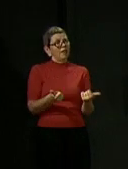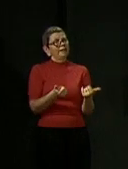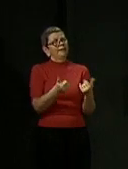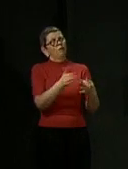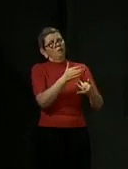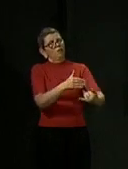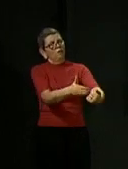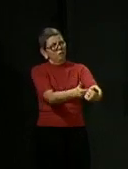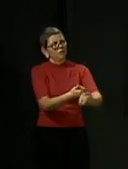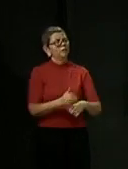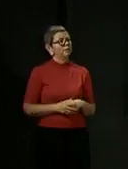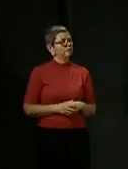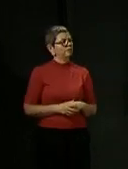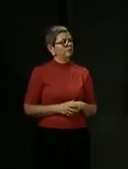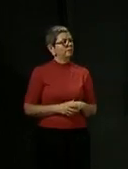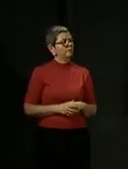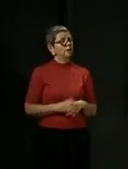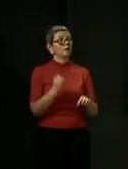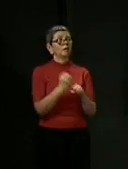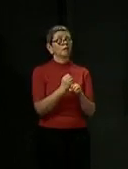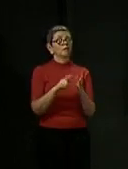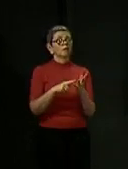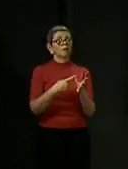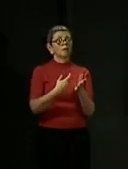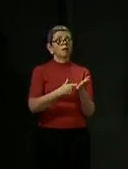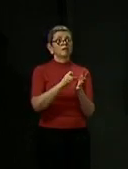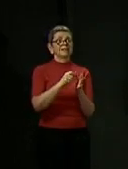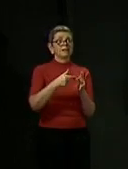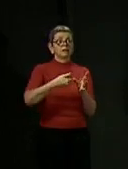Libby Brooks from The Guardian.